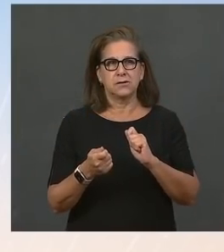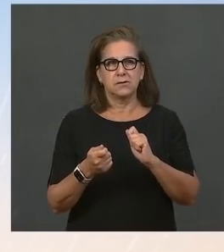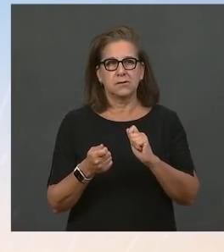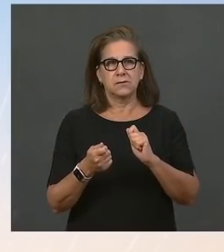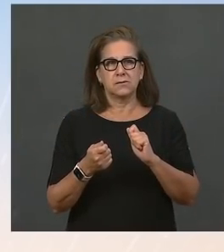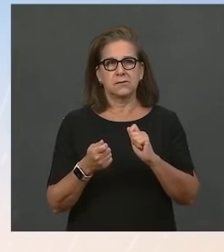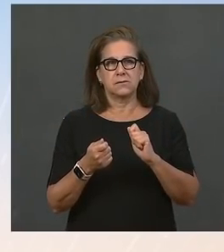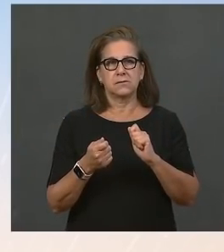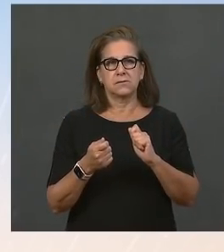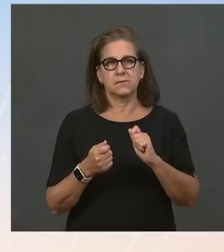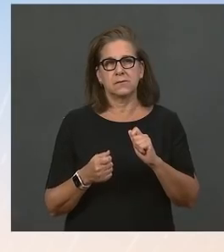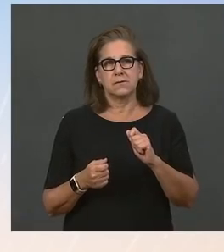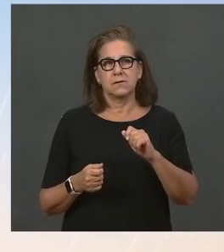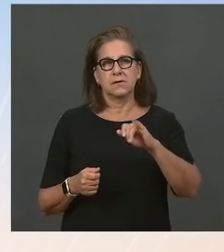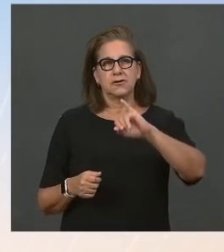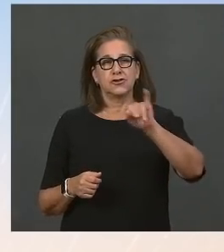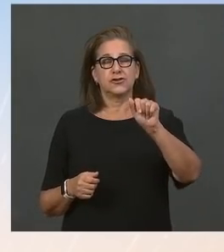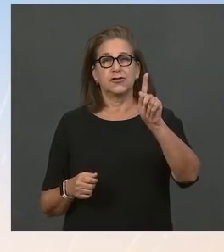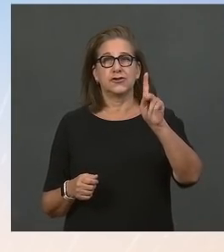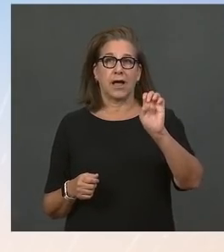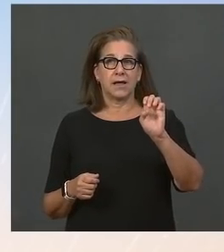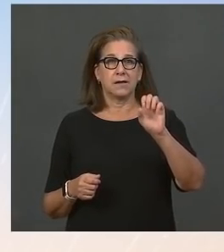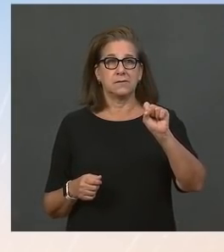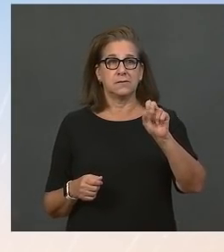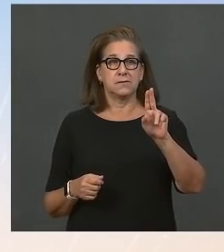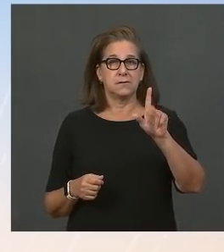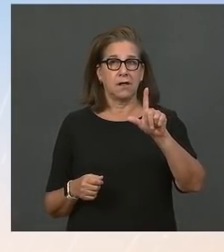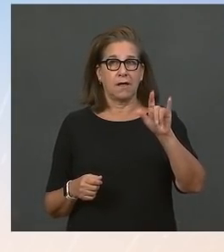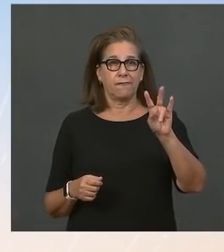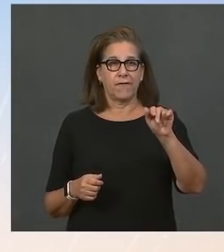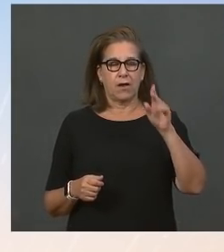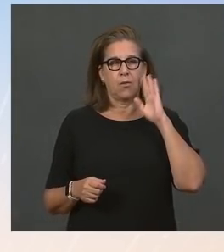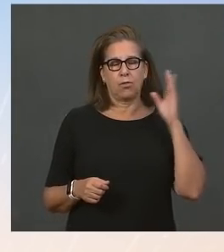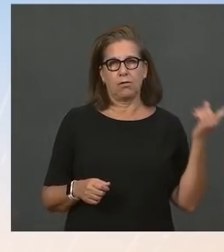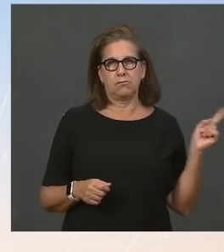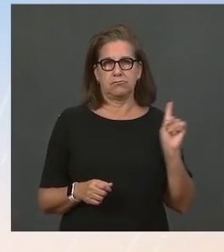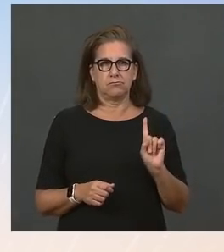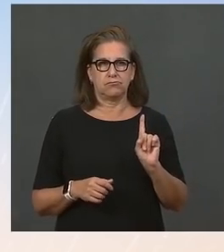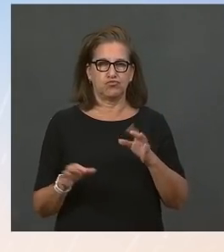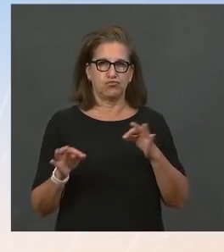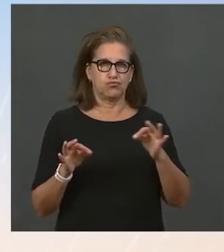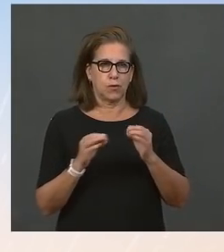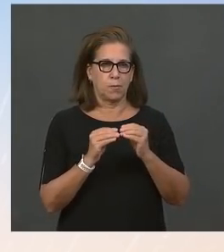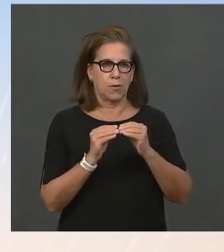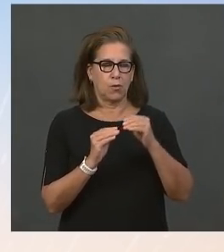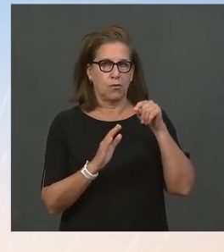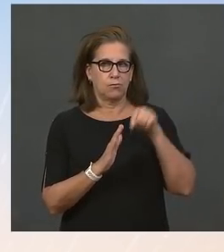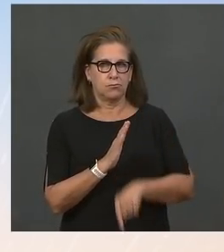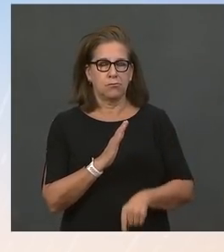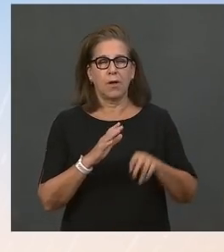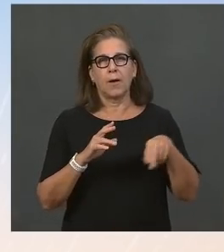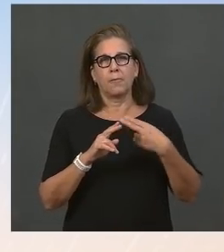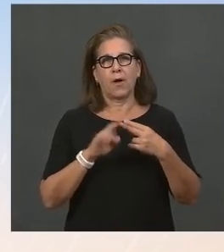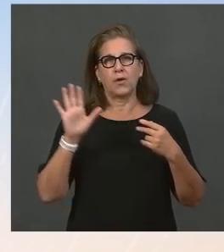to preview the trip in advance of the President's departure. But, Zeke, why don't you kick us off. The Press: Thanks, Jen. Ms. Psaki: Oh, sorry, can I note one more thing?